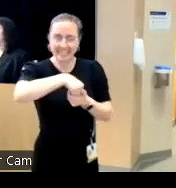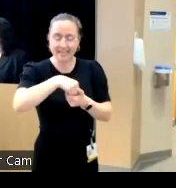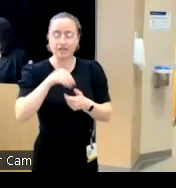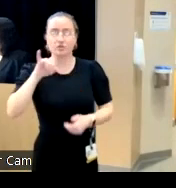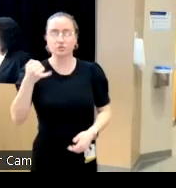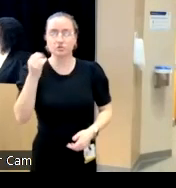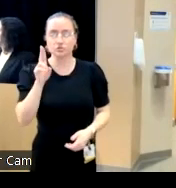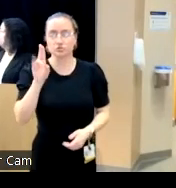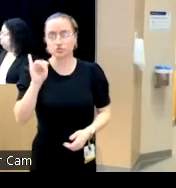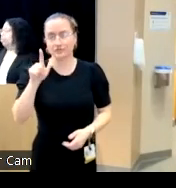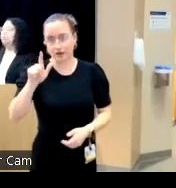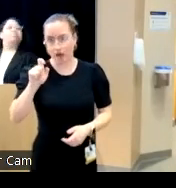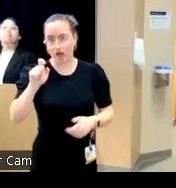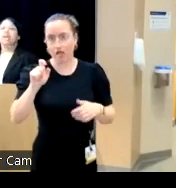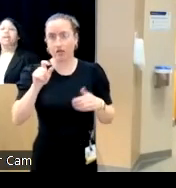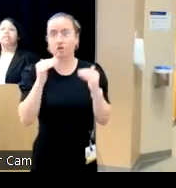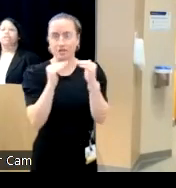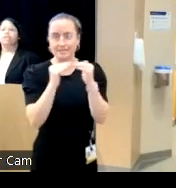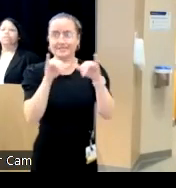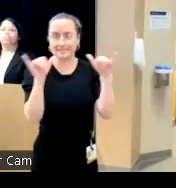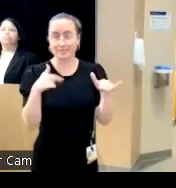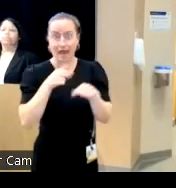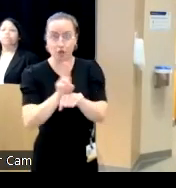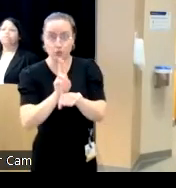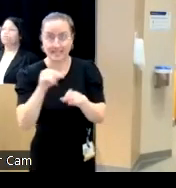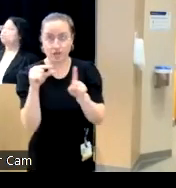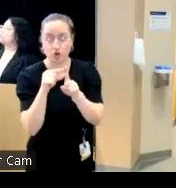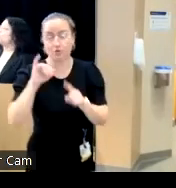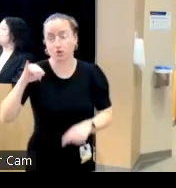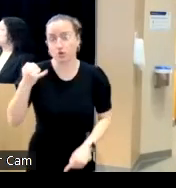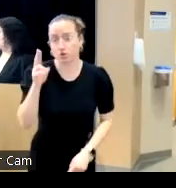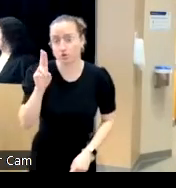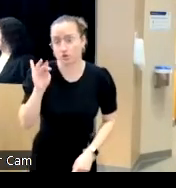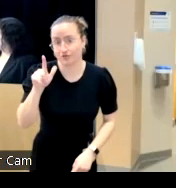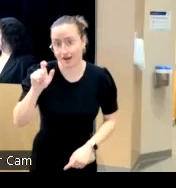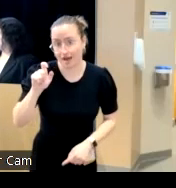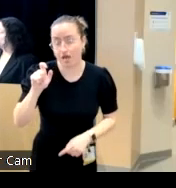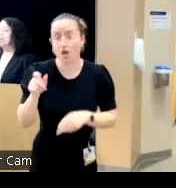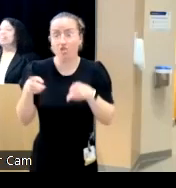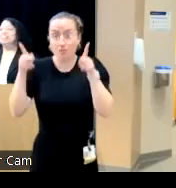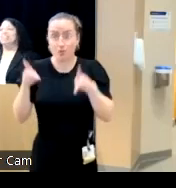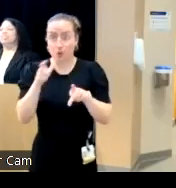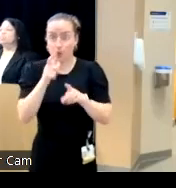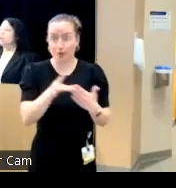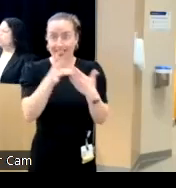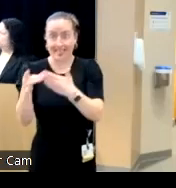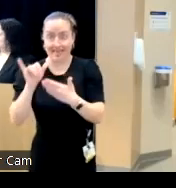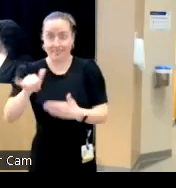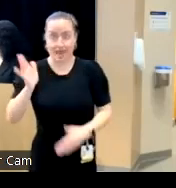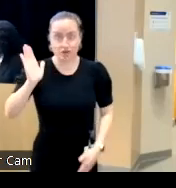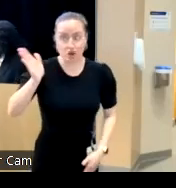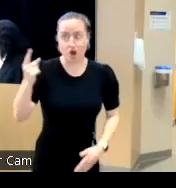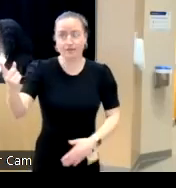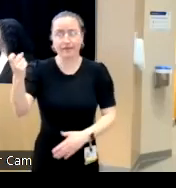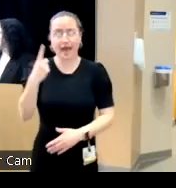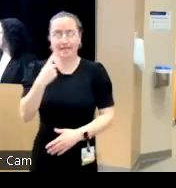I use the term Juvenile and the individual who's a run-of-show leader said to me oh Dr Quinn we don't